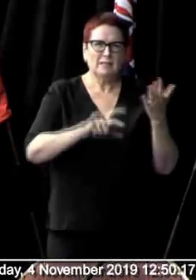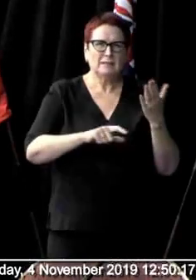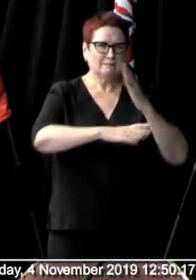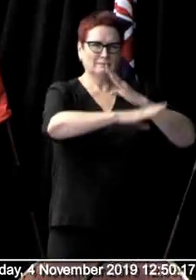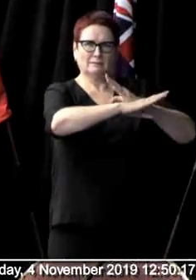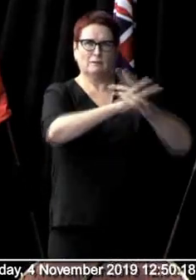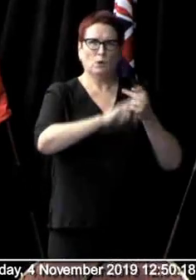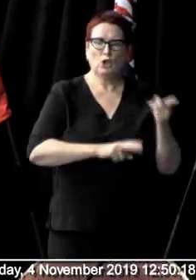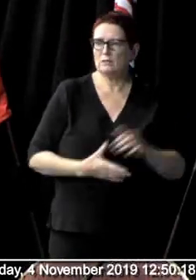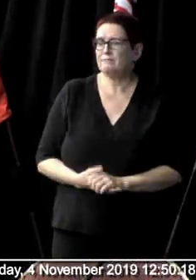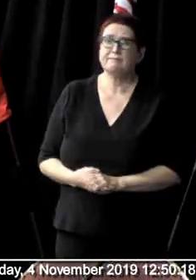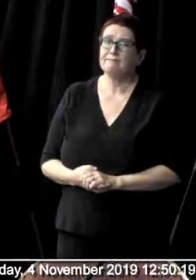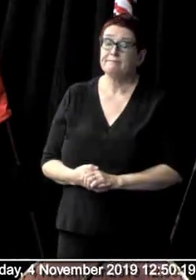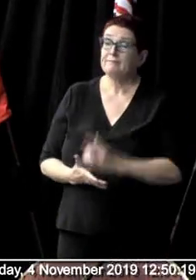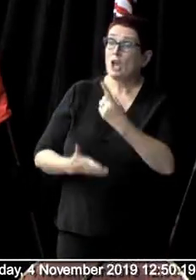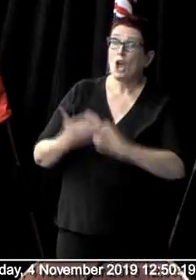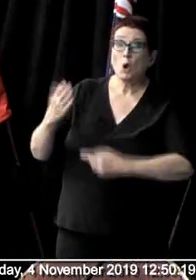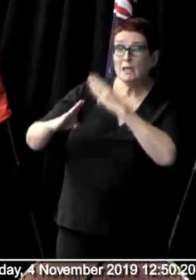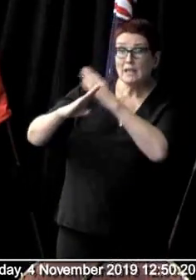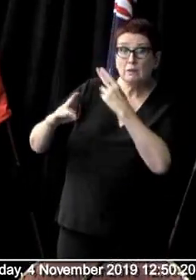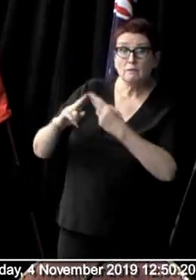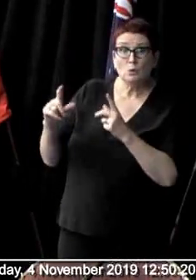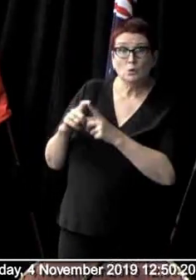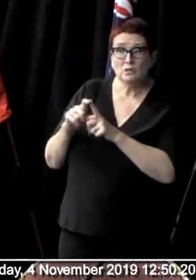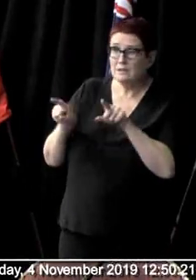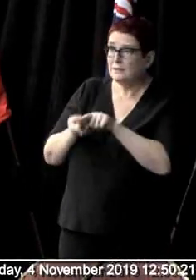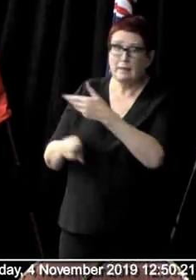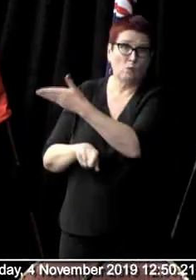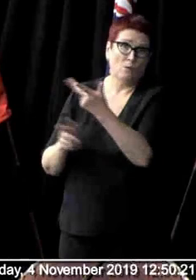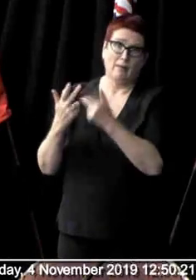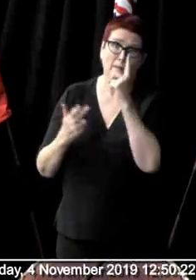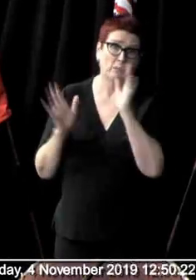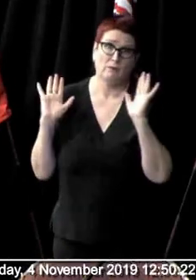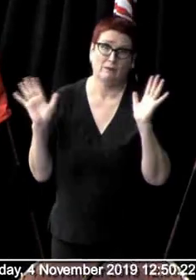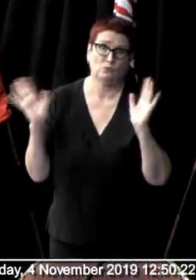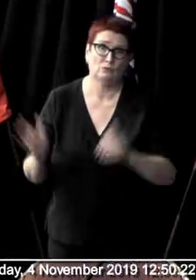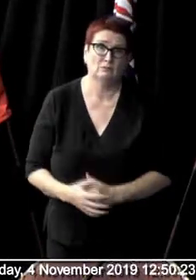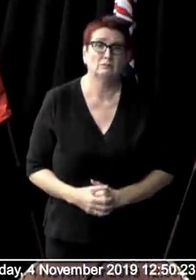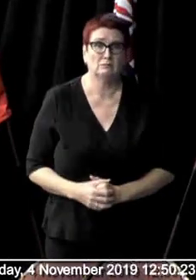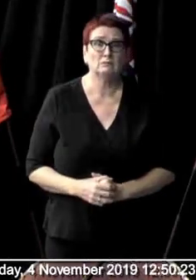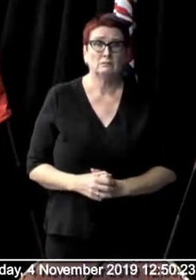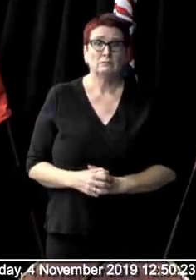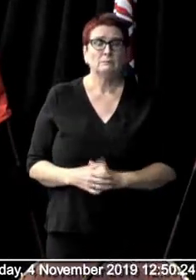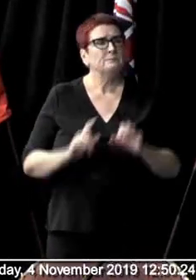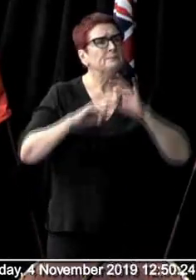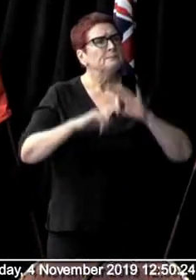I want the only limits to be on her life the same as everyone else. And how do you see the role of education